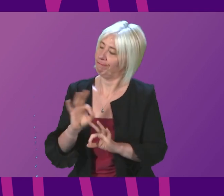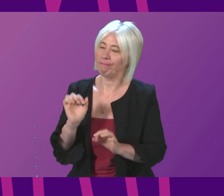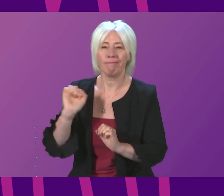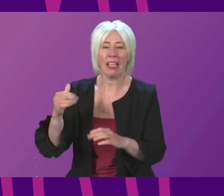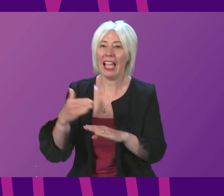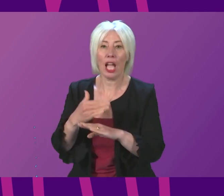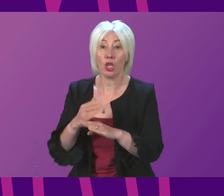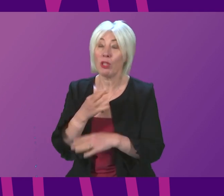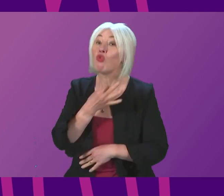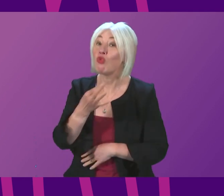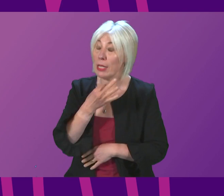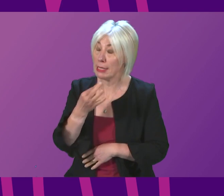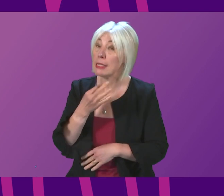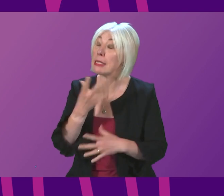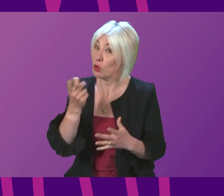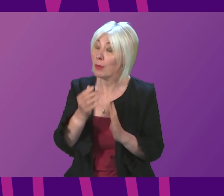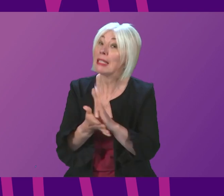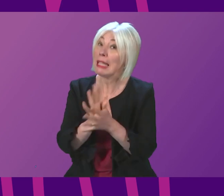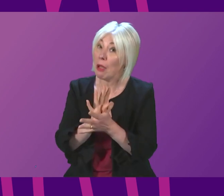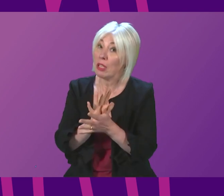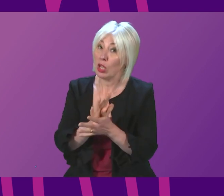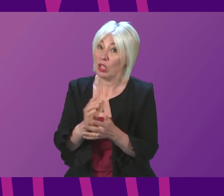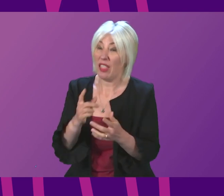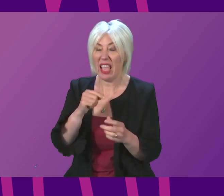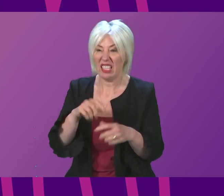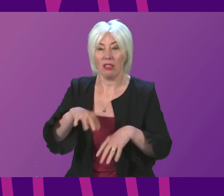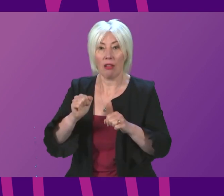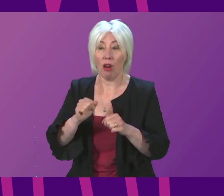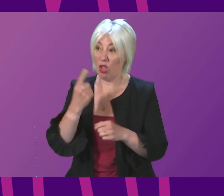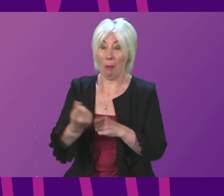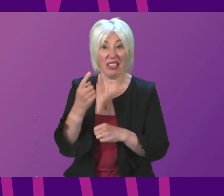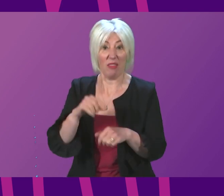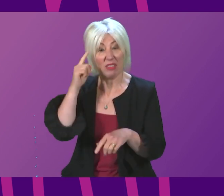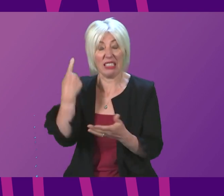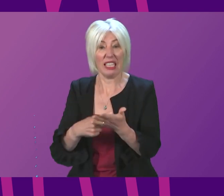which risks a hugely damaging, self-inflicted trade war in the middle of a cost of living